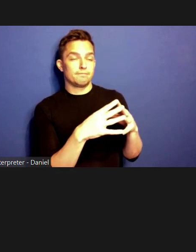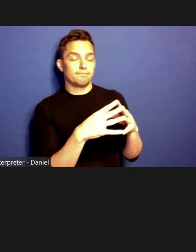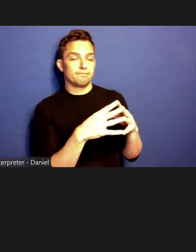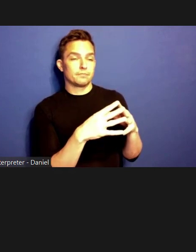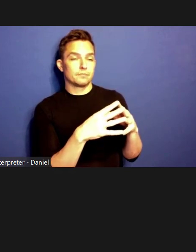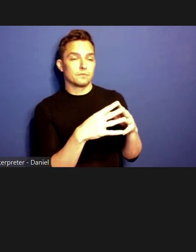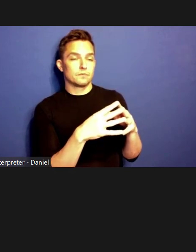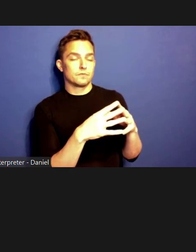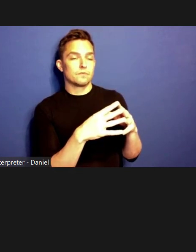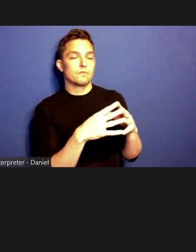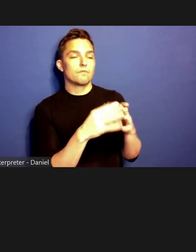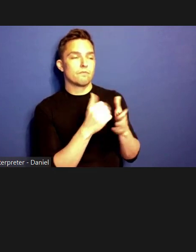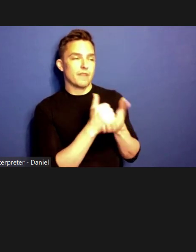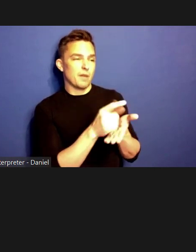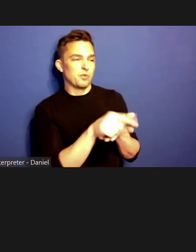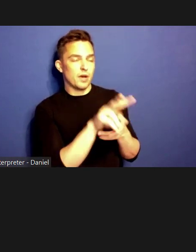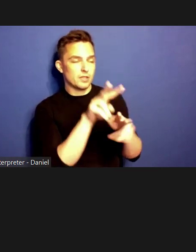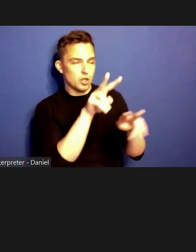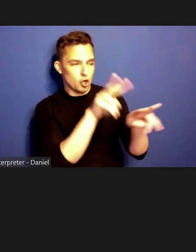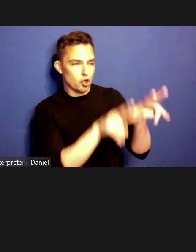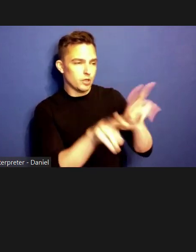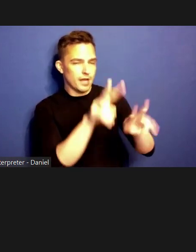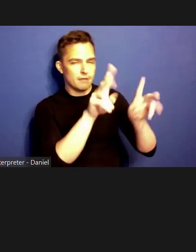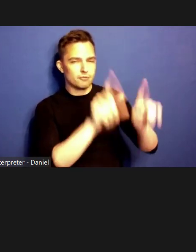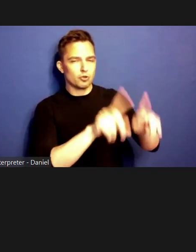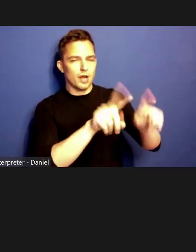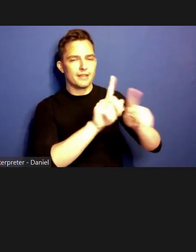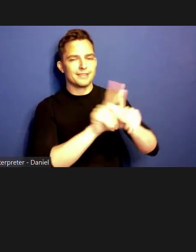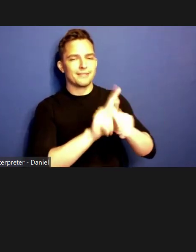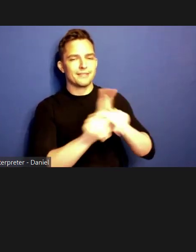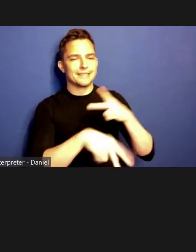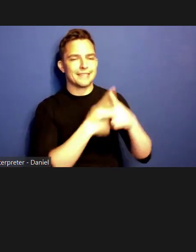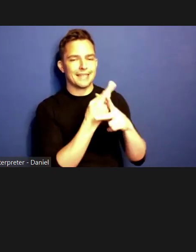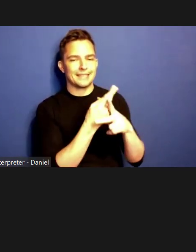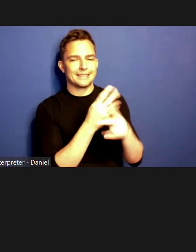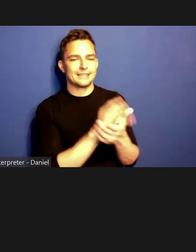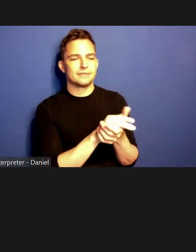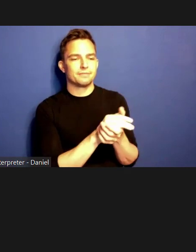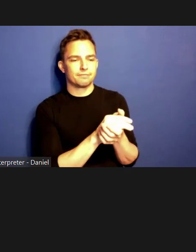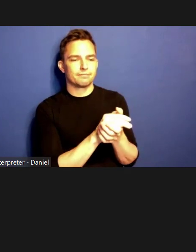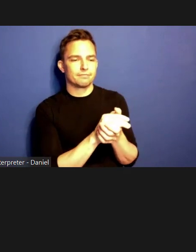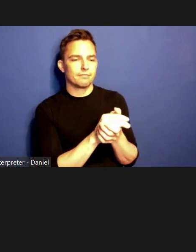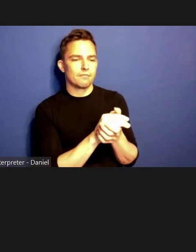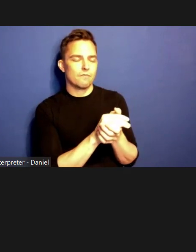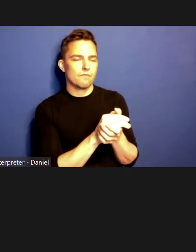I would encourage you to go down that route if you want to compare